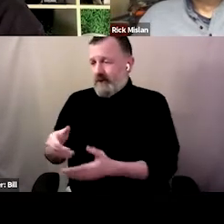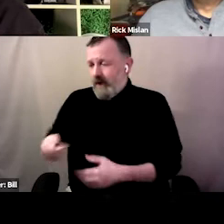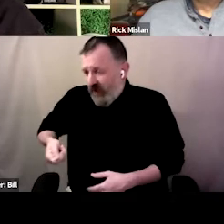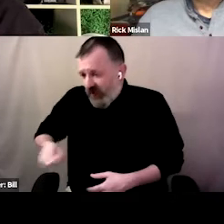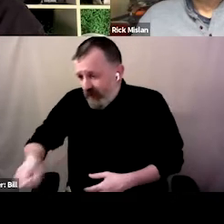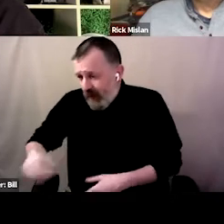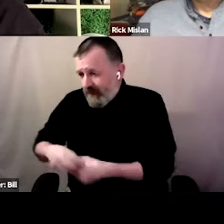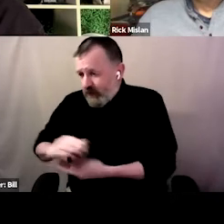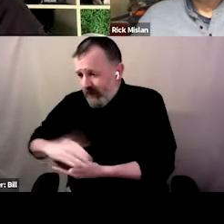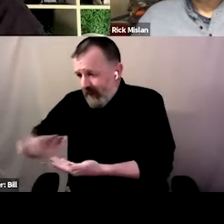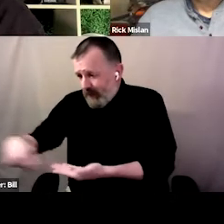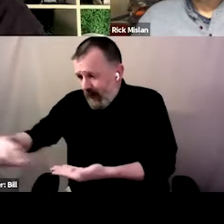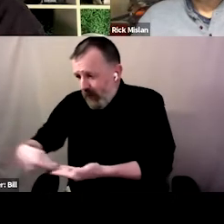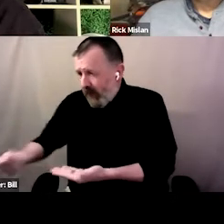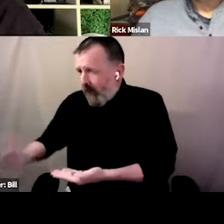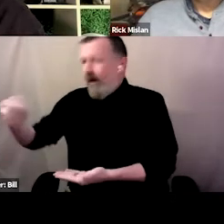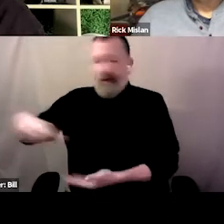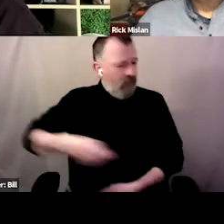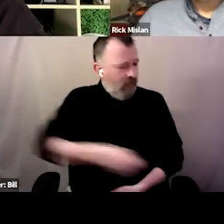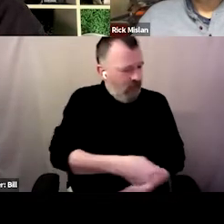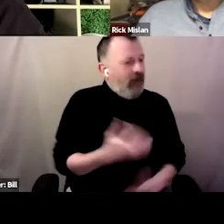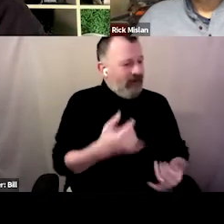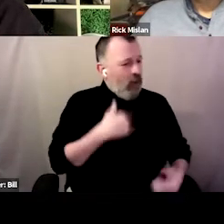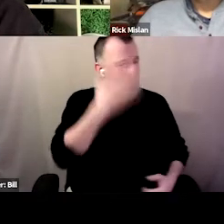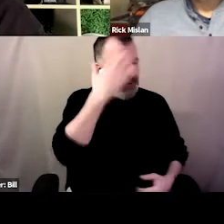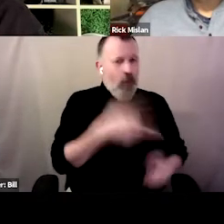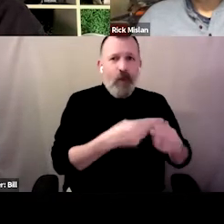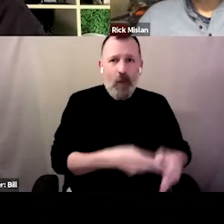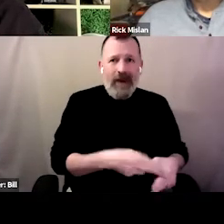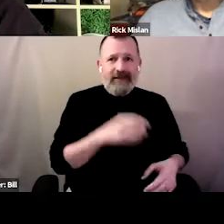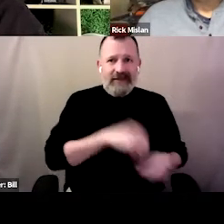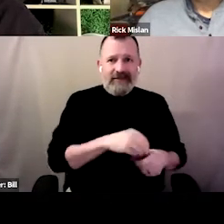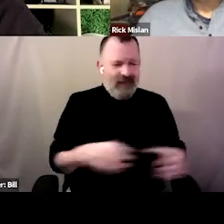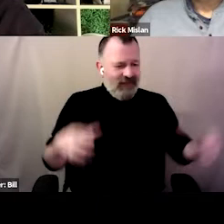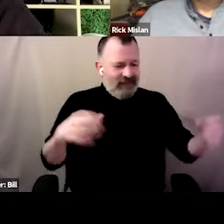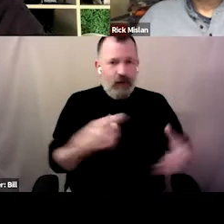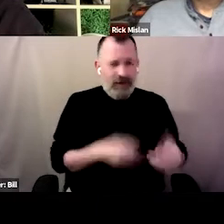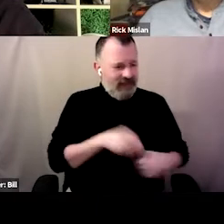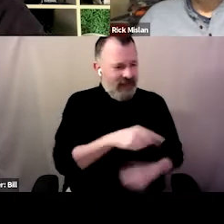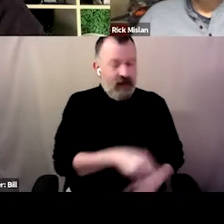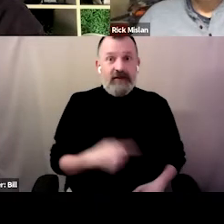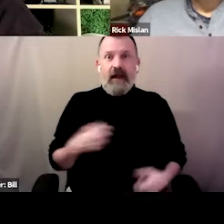CalebBarlow: And that's how they know what the weight is and what's in the in the container kind of scary when you think about what's in the art of the possible using